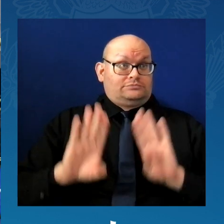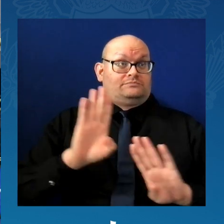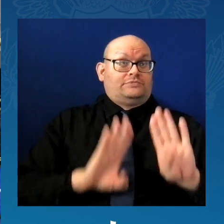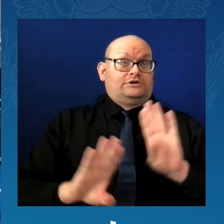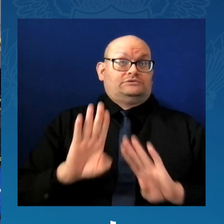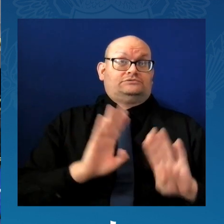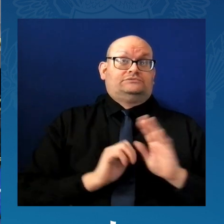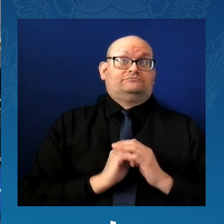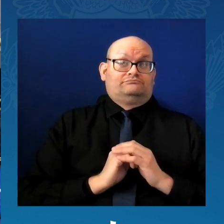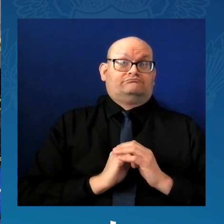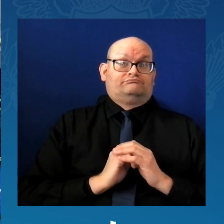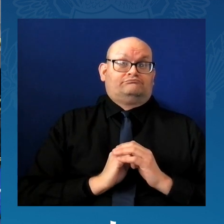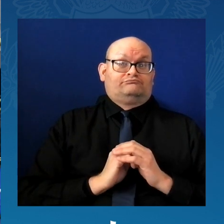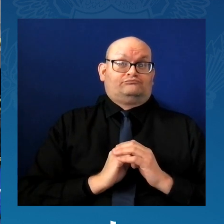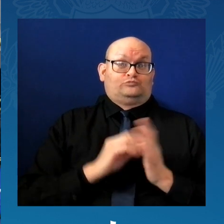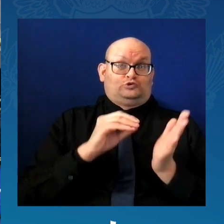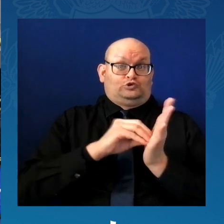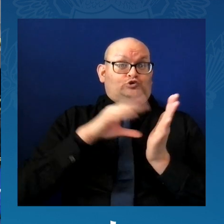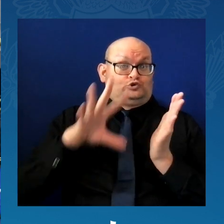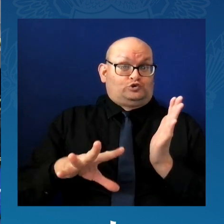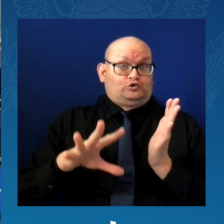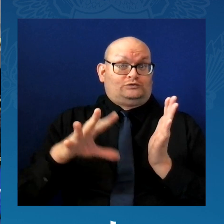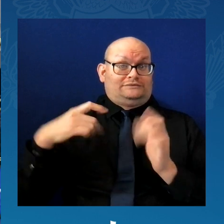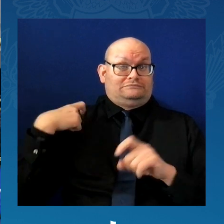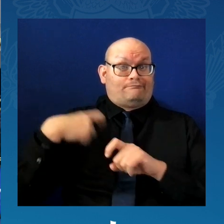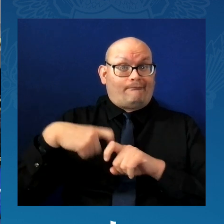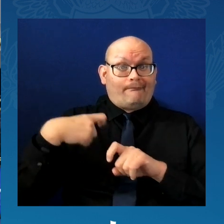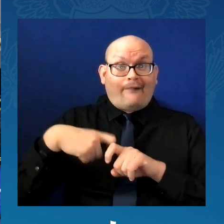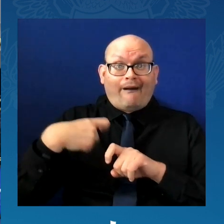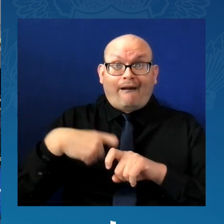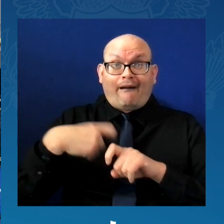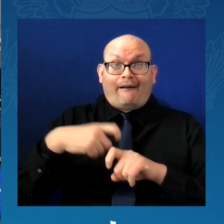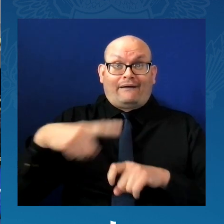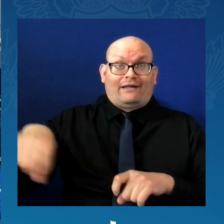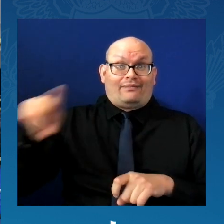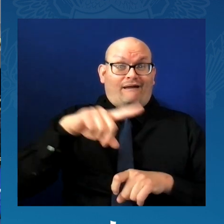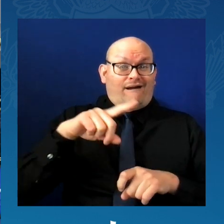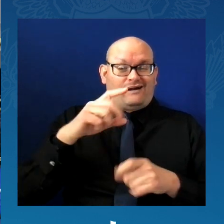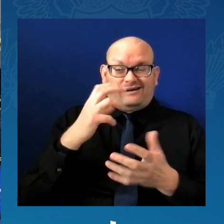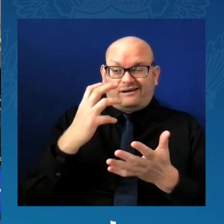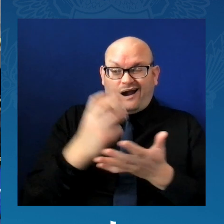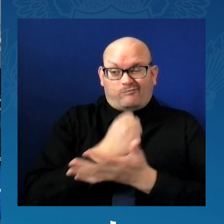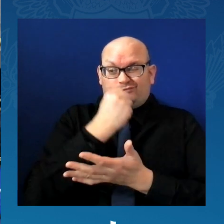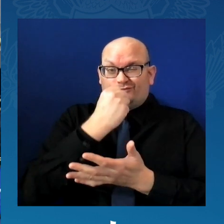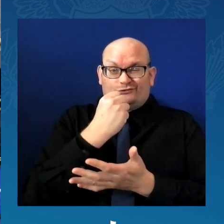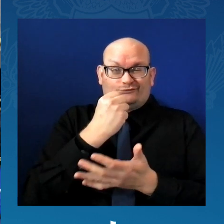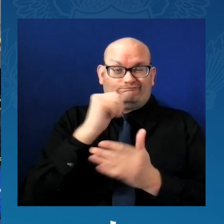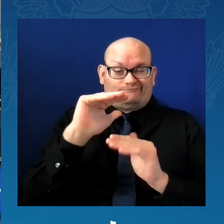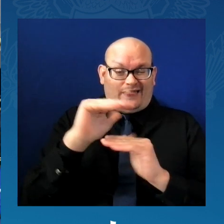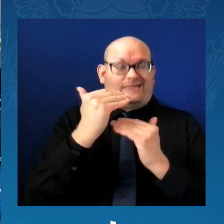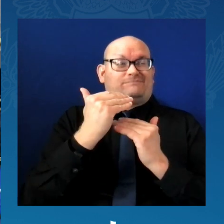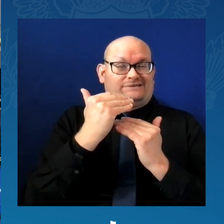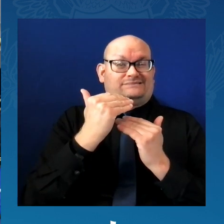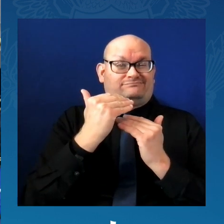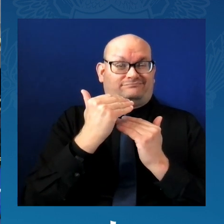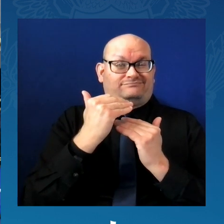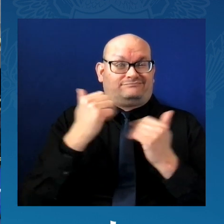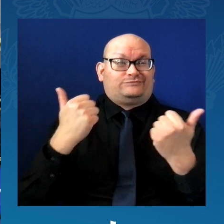and don't have the same access nor opportunities as other kids. As educators, we're facing challenges on how best to engage our students,